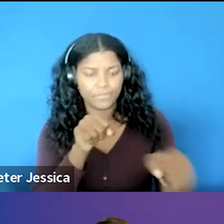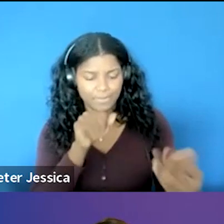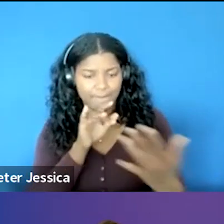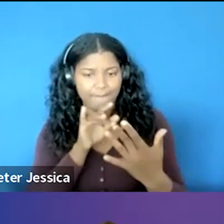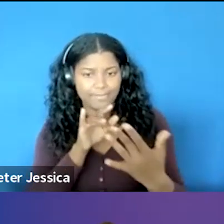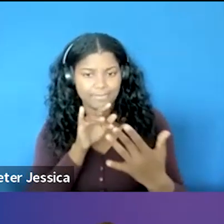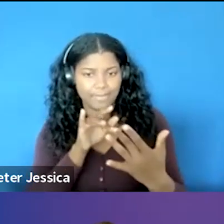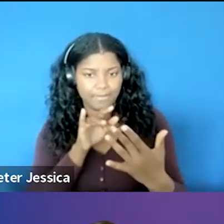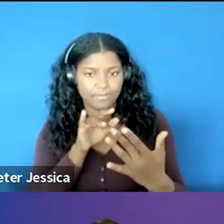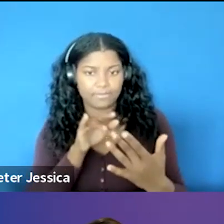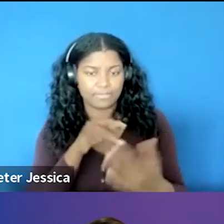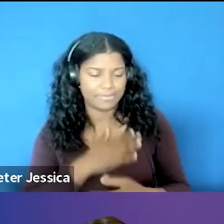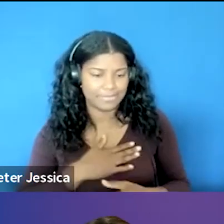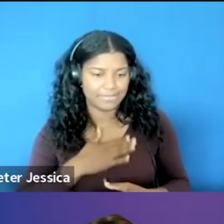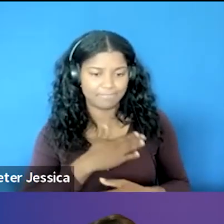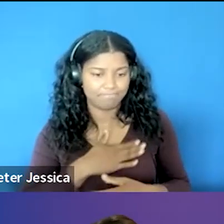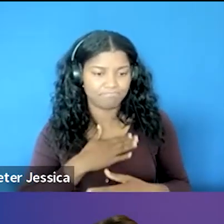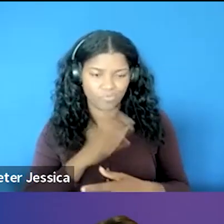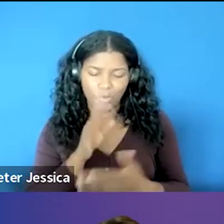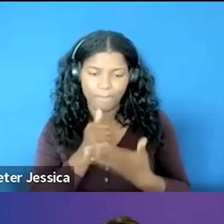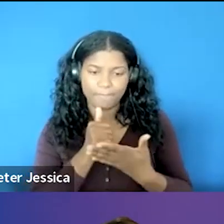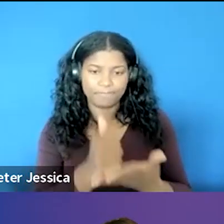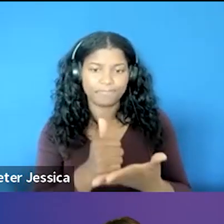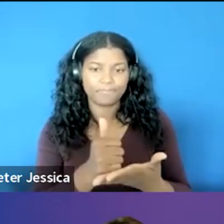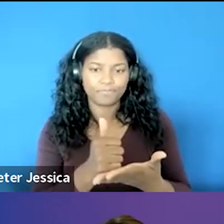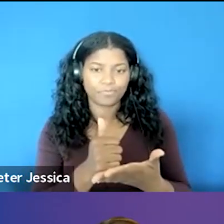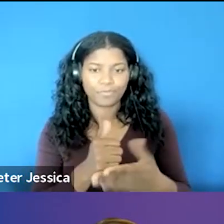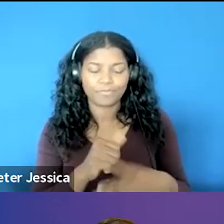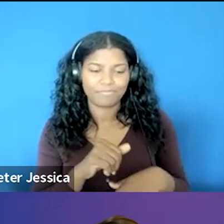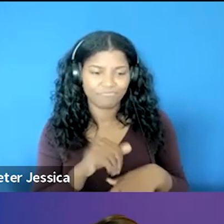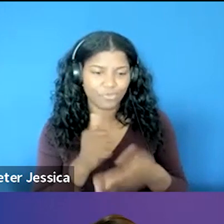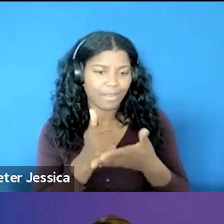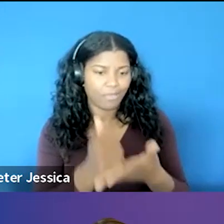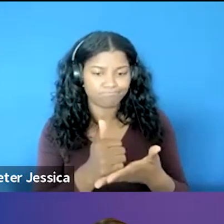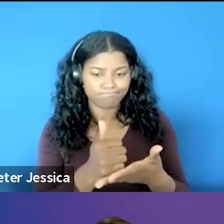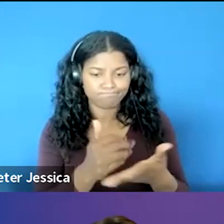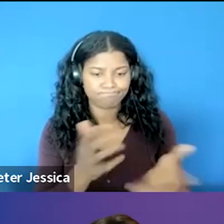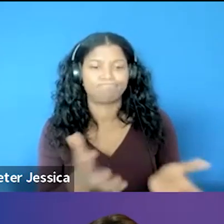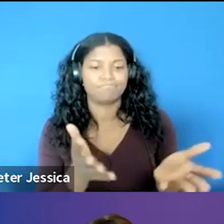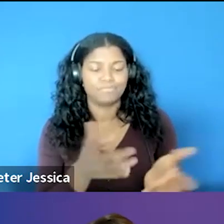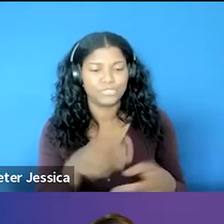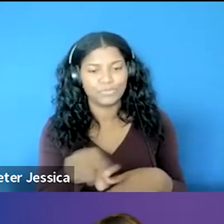you can use us as a resource and we'll help you, help enable your research to, you know, get funded.